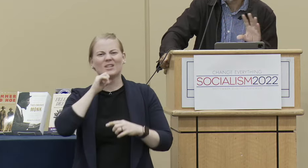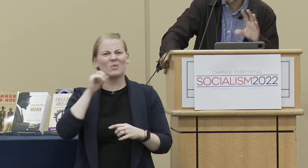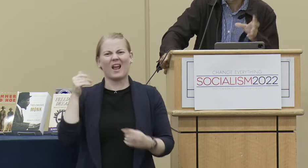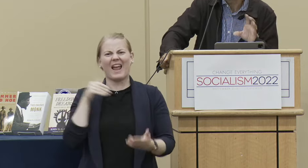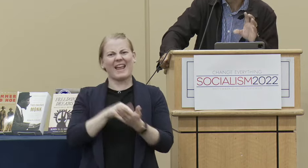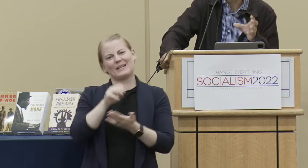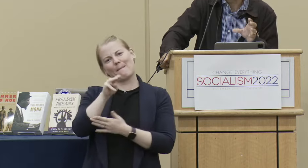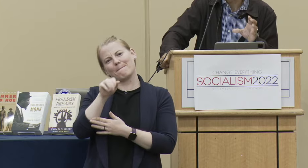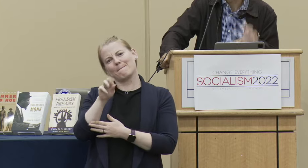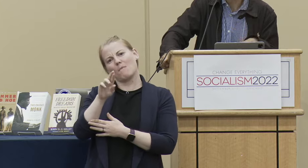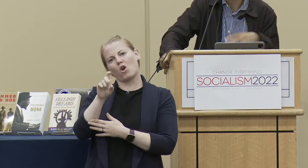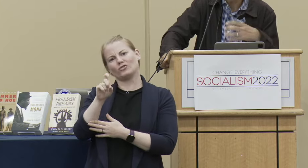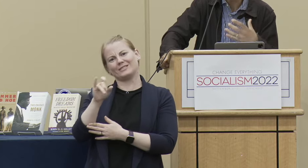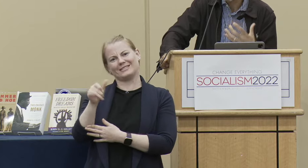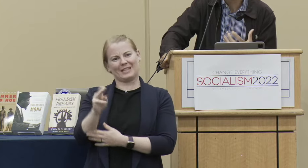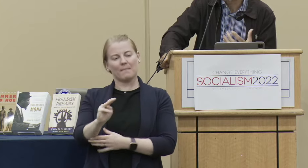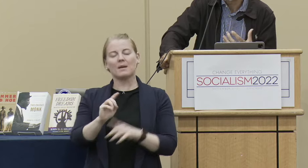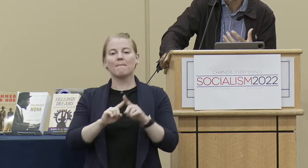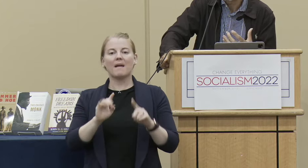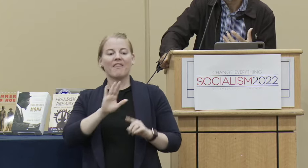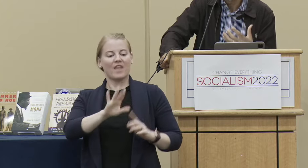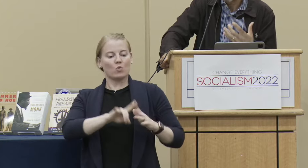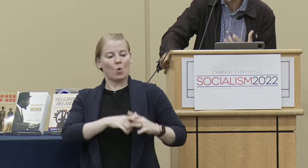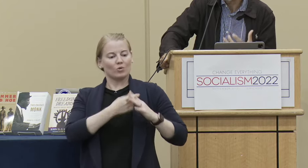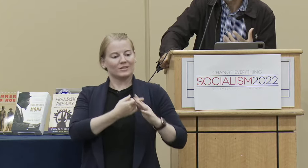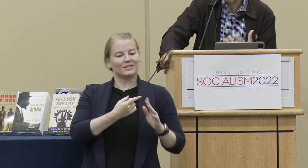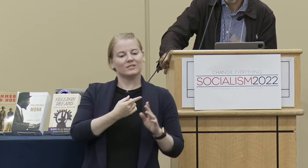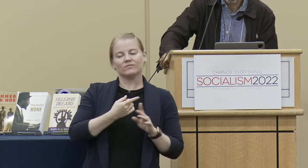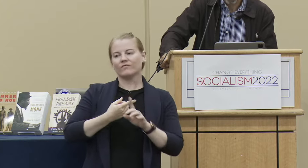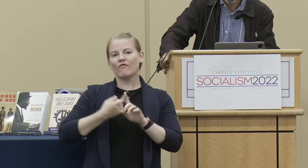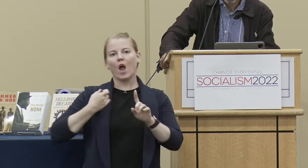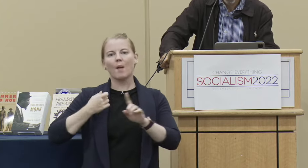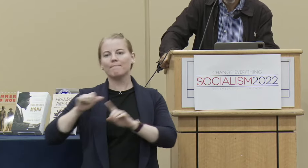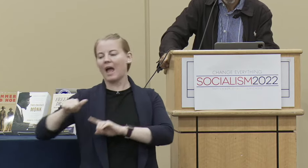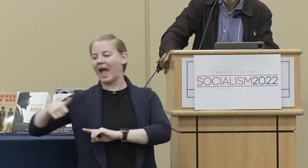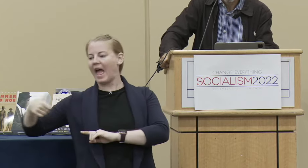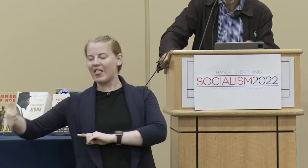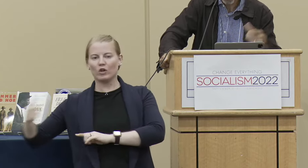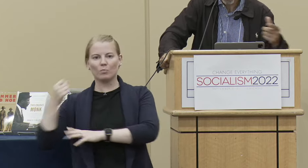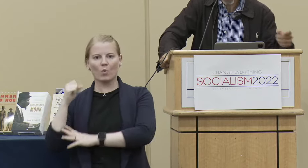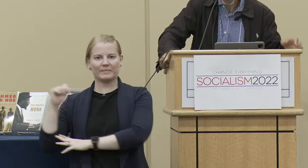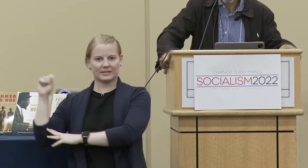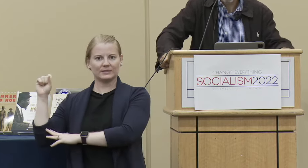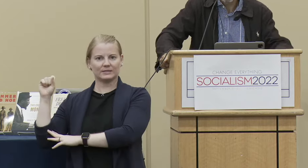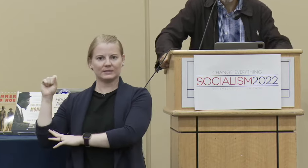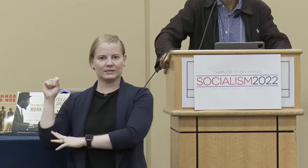Lenin. That's to say they were not anti-Marxist. Those origins